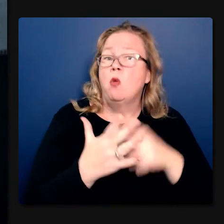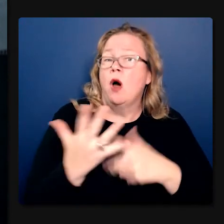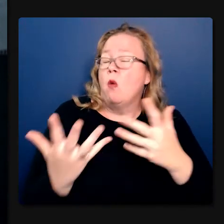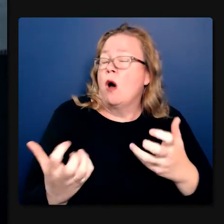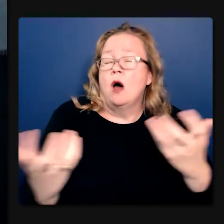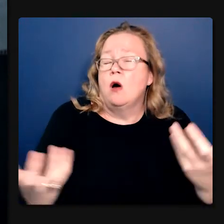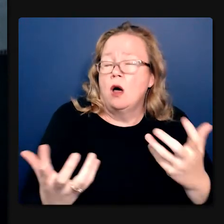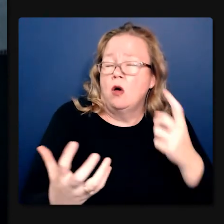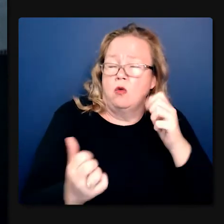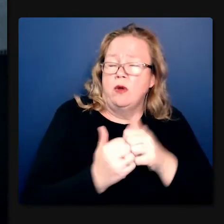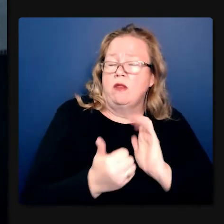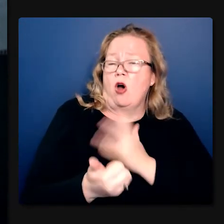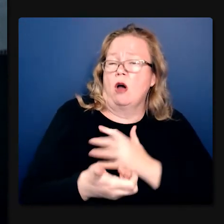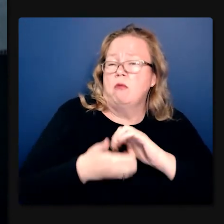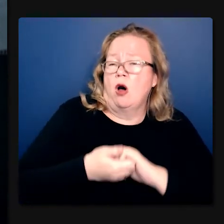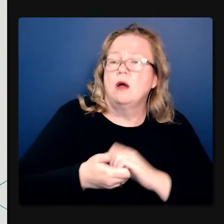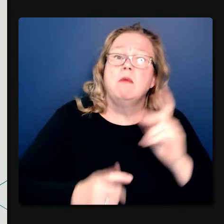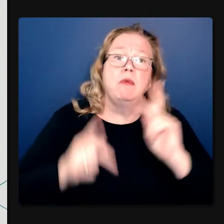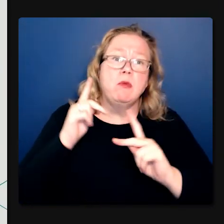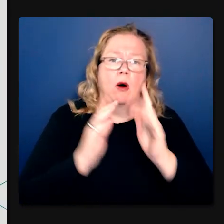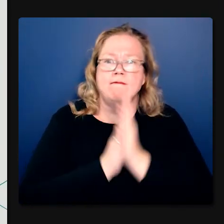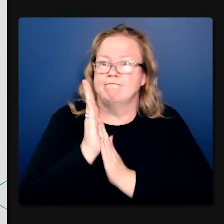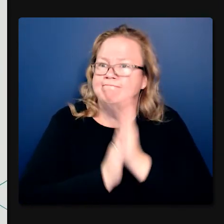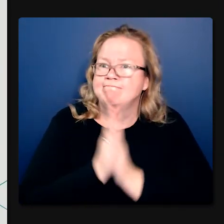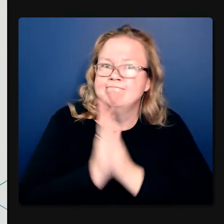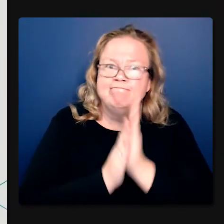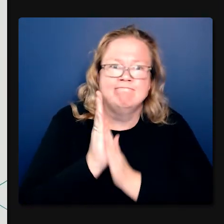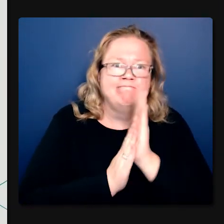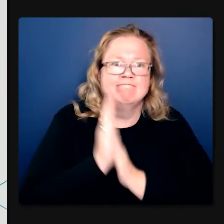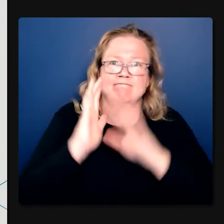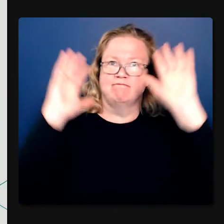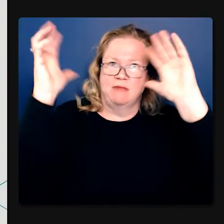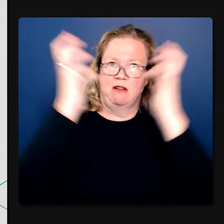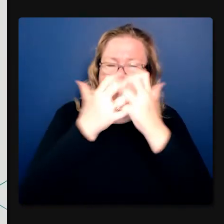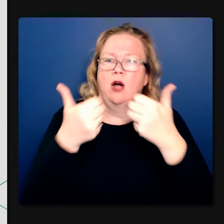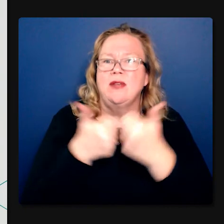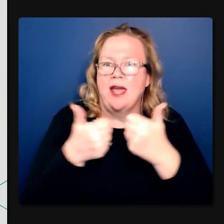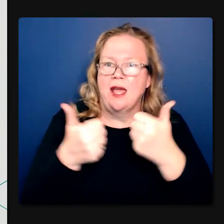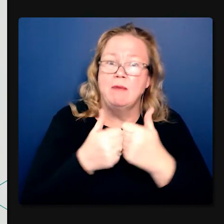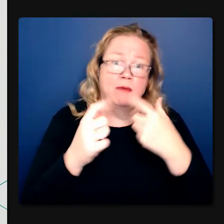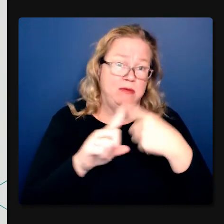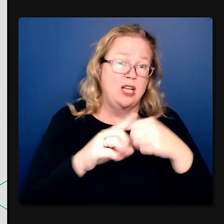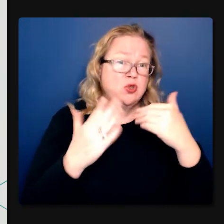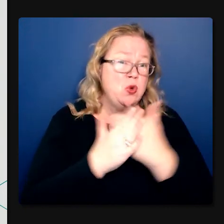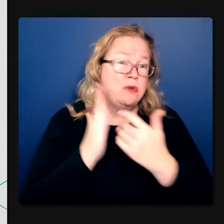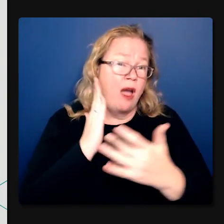Here's what we're looking for in our partners. We want people to be passionate about cloud gaming and new technologies.